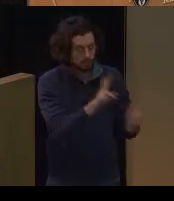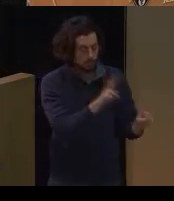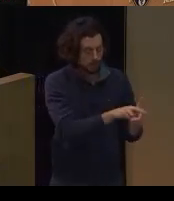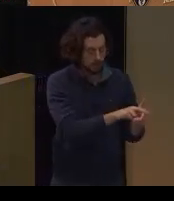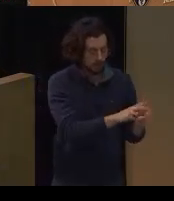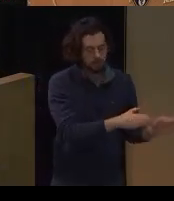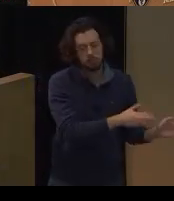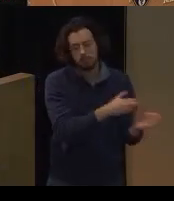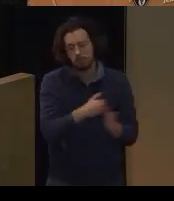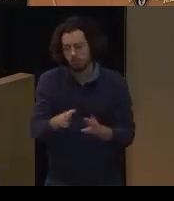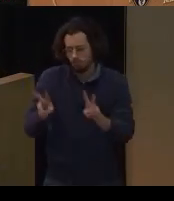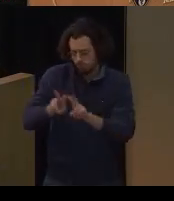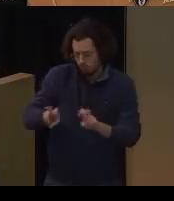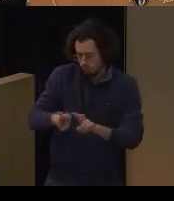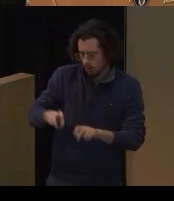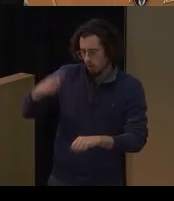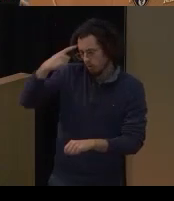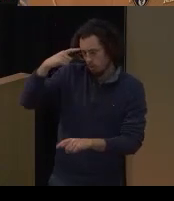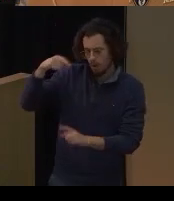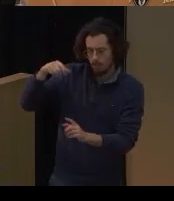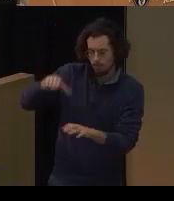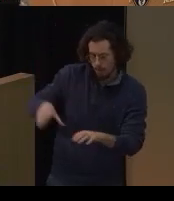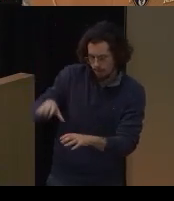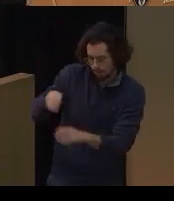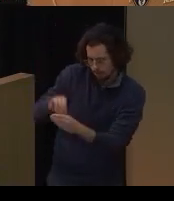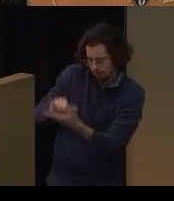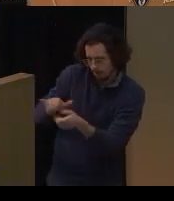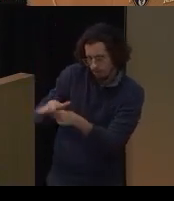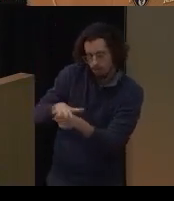interrogated neural activity in those regions here I'm just showing you data from our two